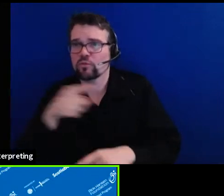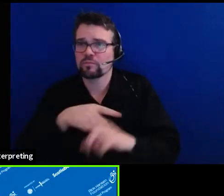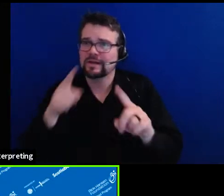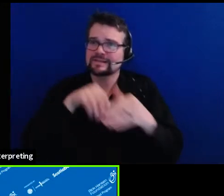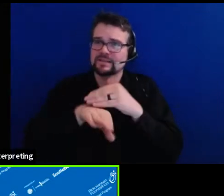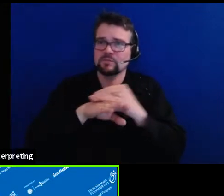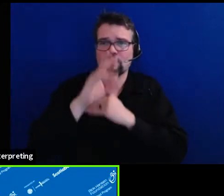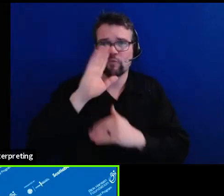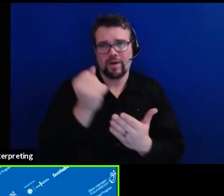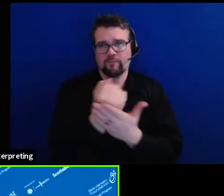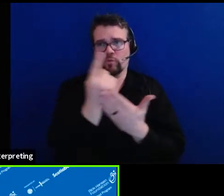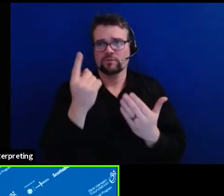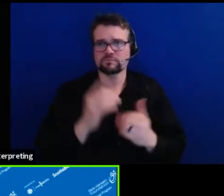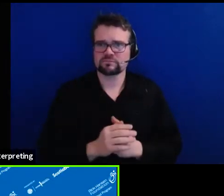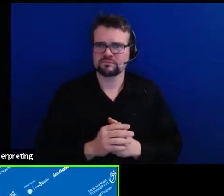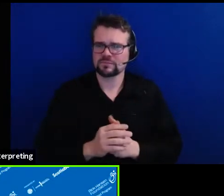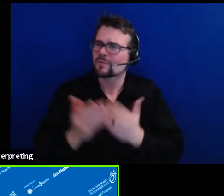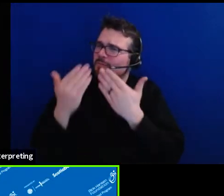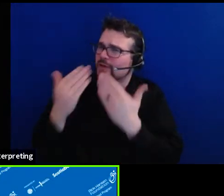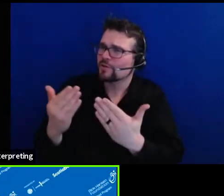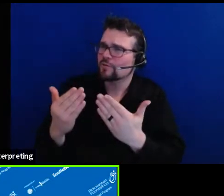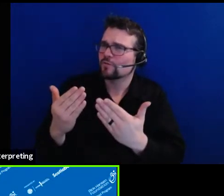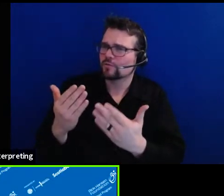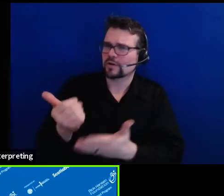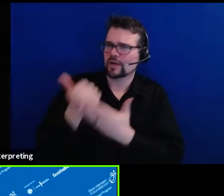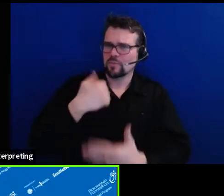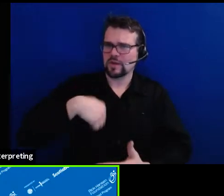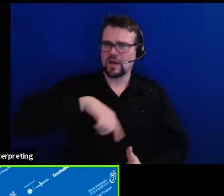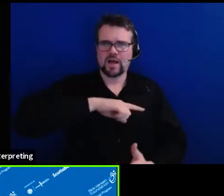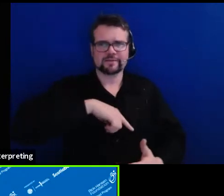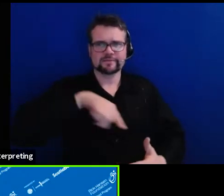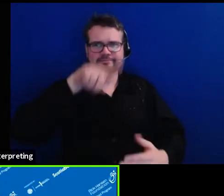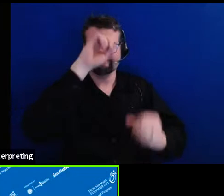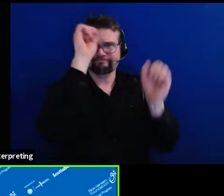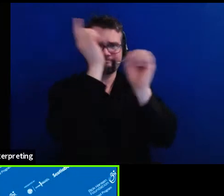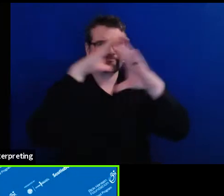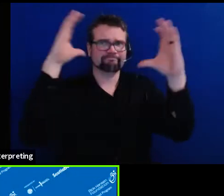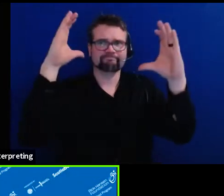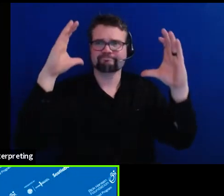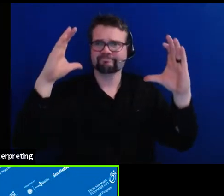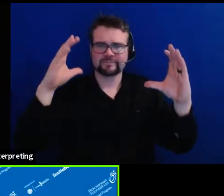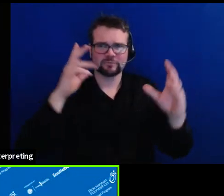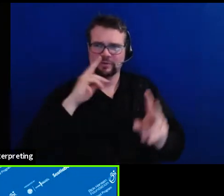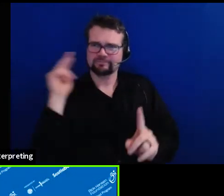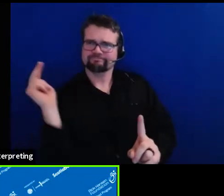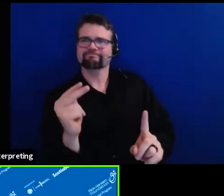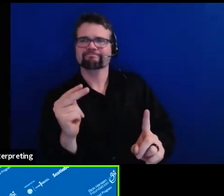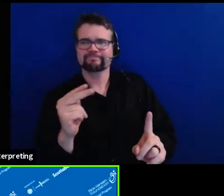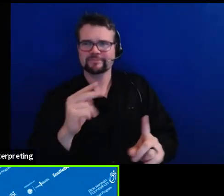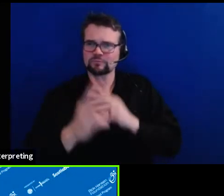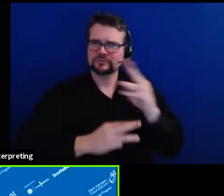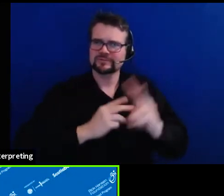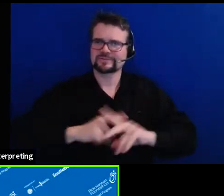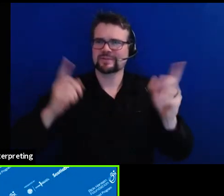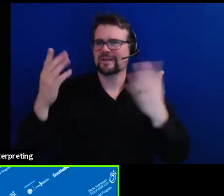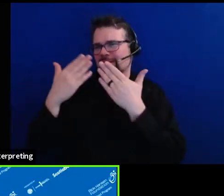EYES TO TAKE A LOOK AT OUR WORLD IN A NEW WAY. AND WE'RE REALLY GRATEFUL TO YOU FOR SHARING ALL OF THOSE